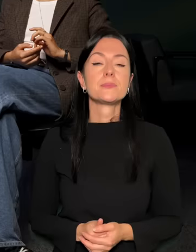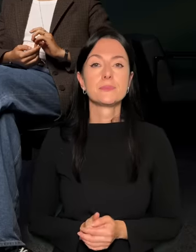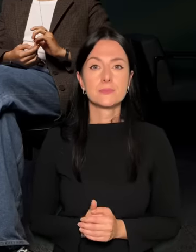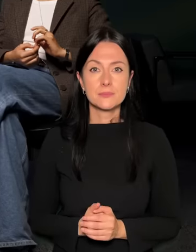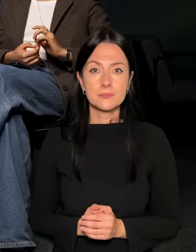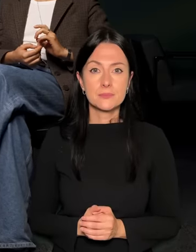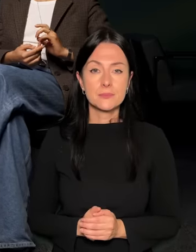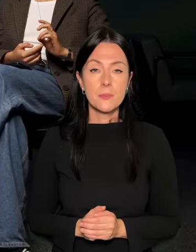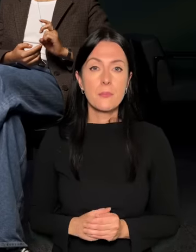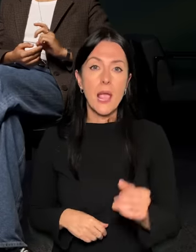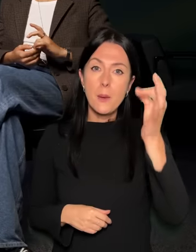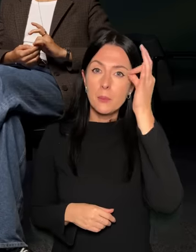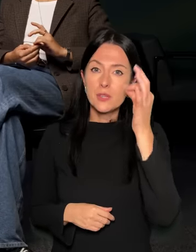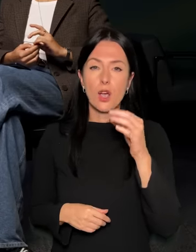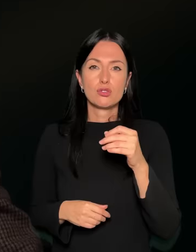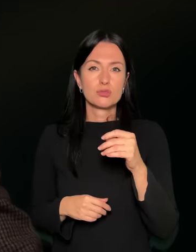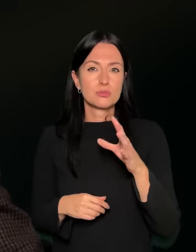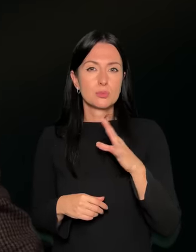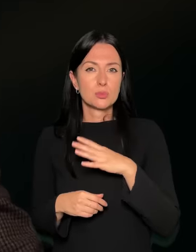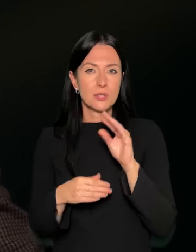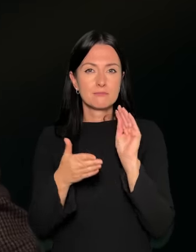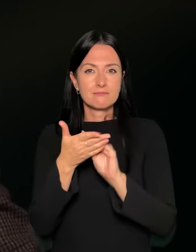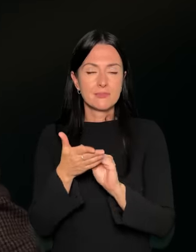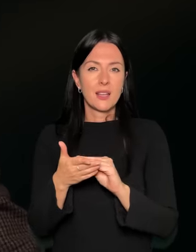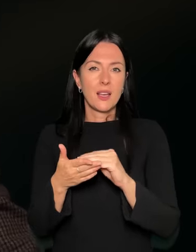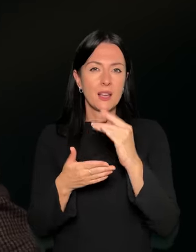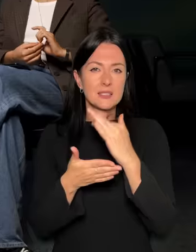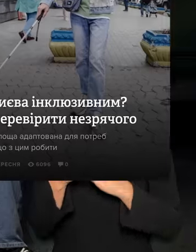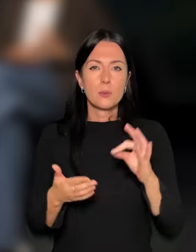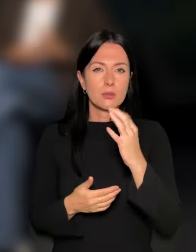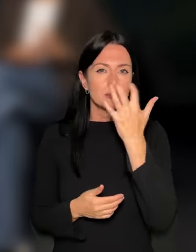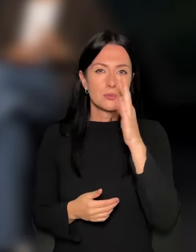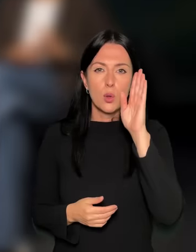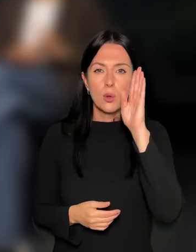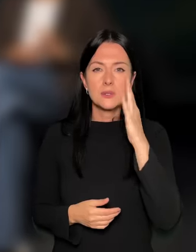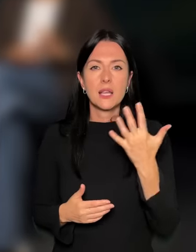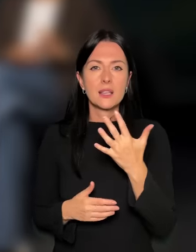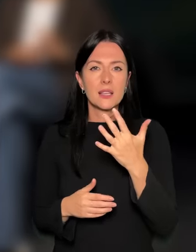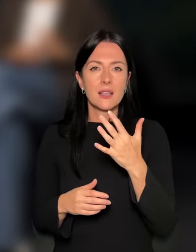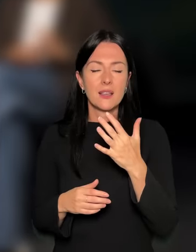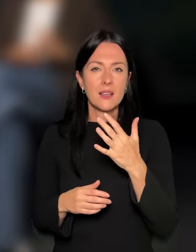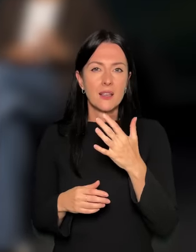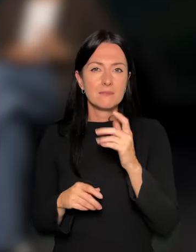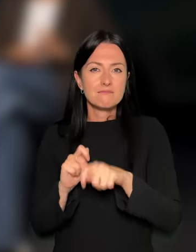Remember, there was an article on "The Village Ukraine" about a blind guy who explored Kyiv?